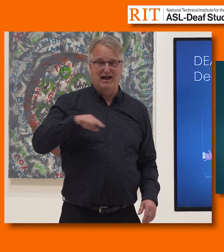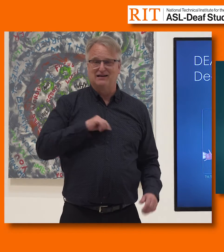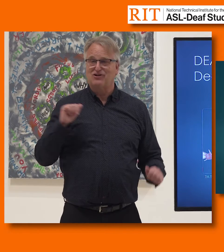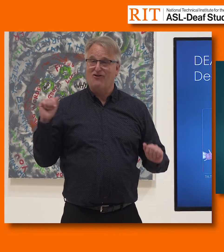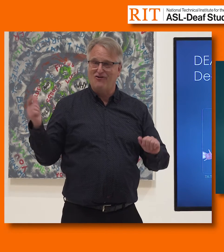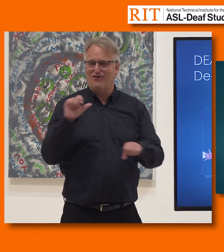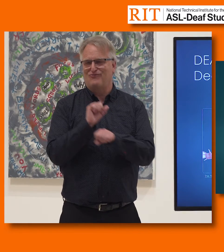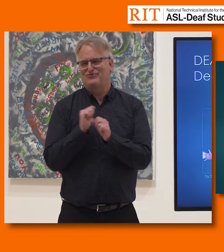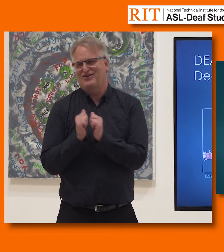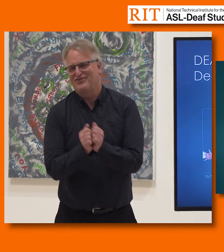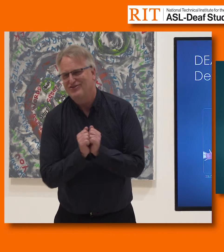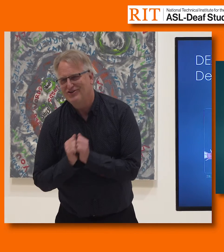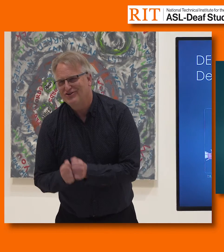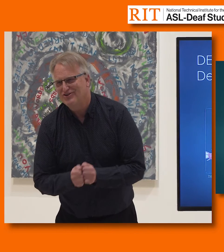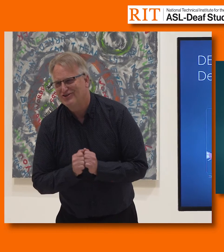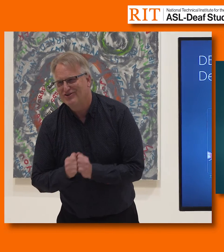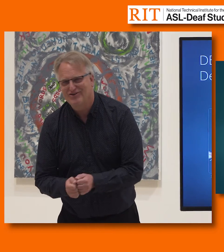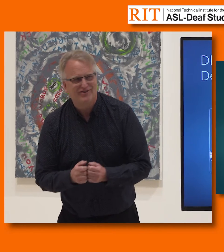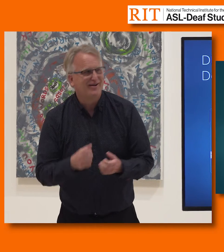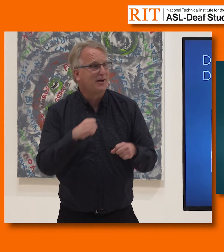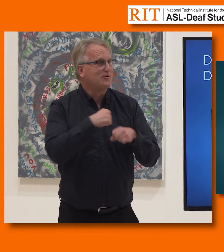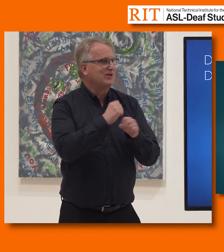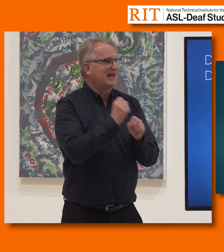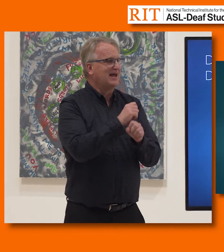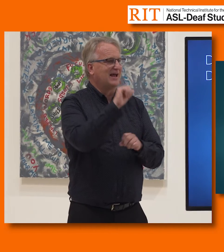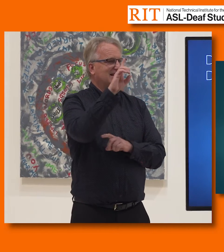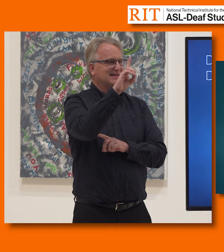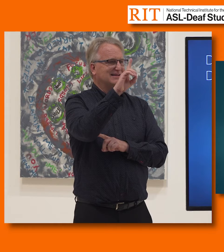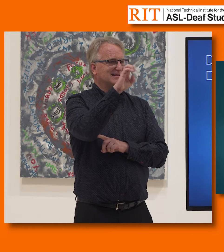So, to bring this home, I'd like to say let's work together.